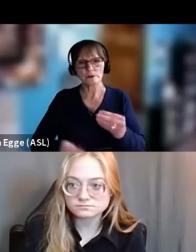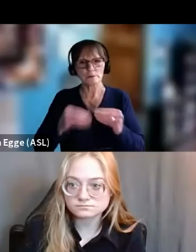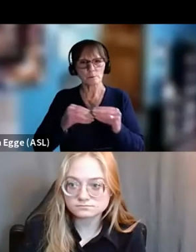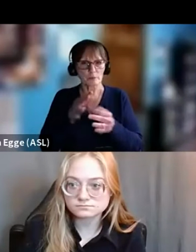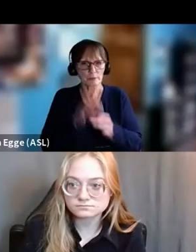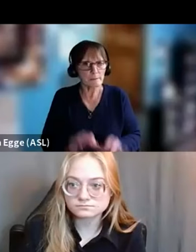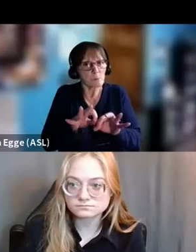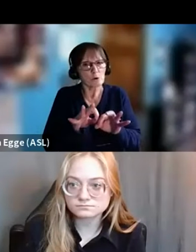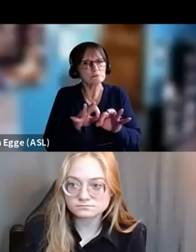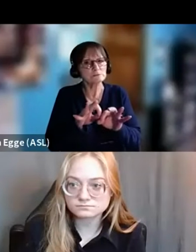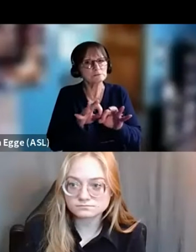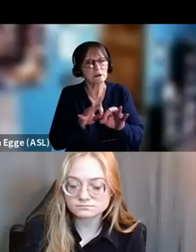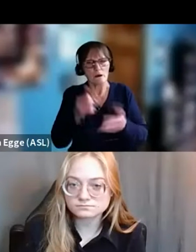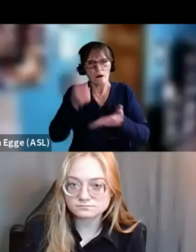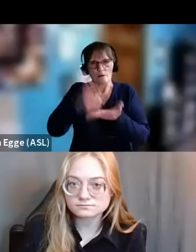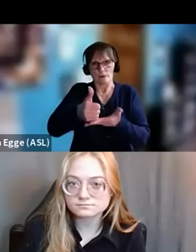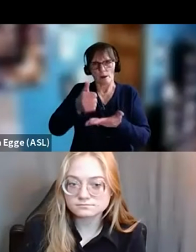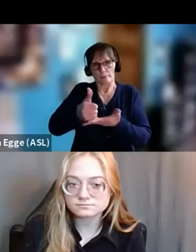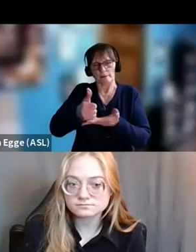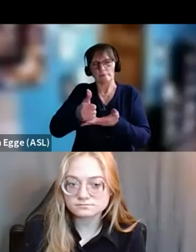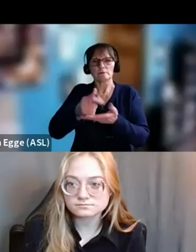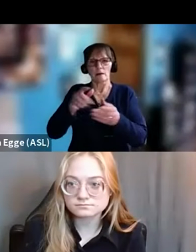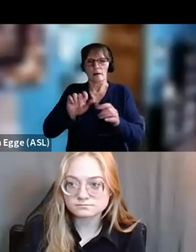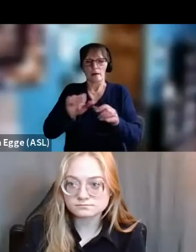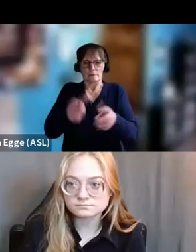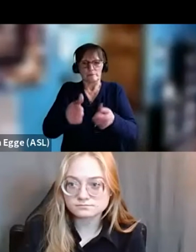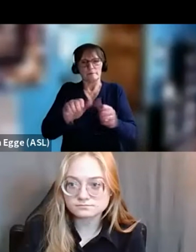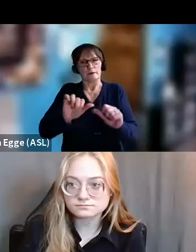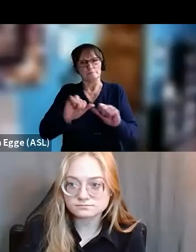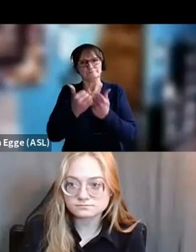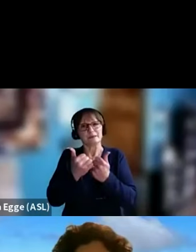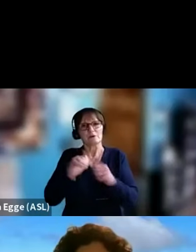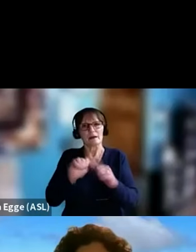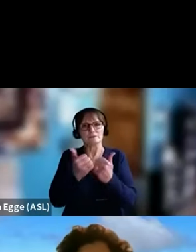of helping the area agencies on aging really establish those partnerships